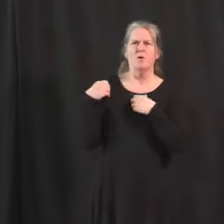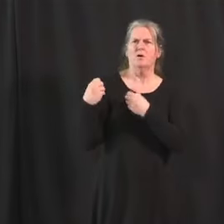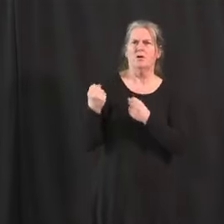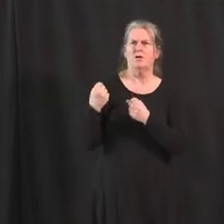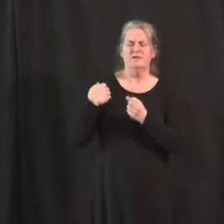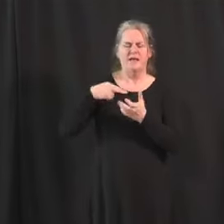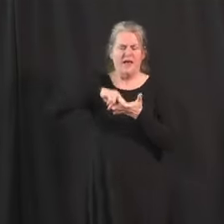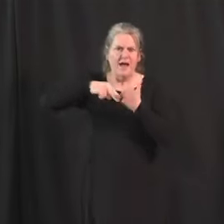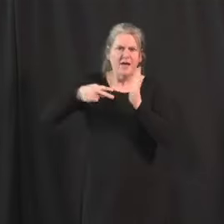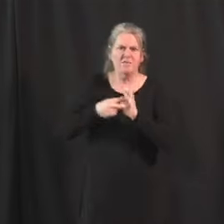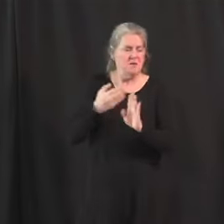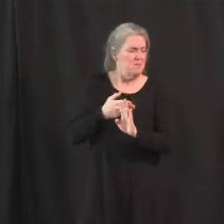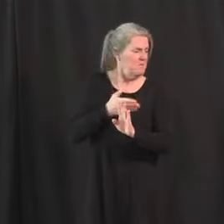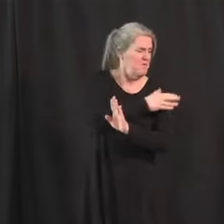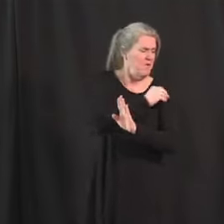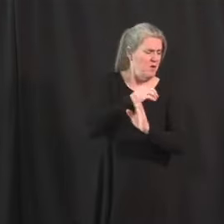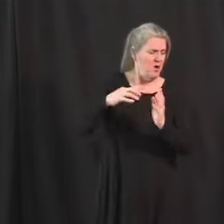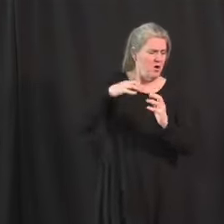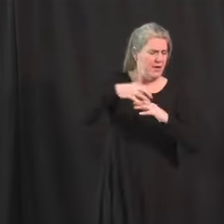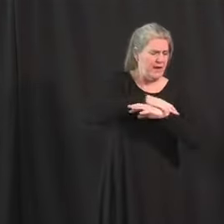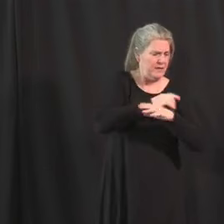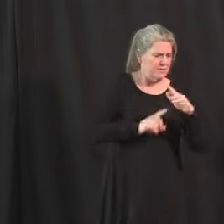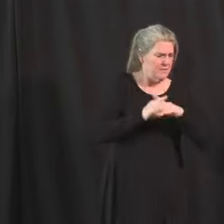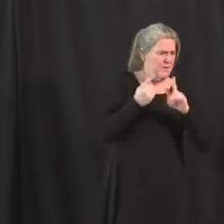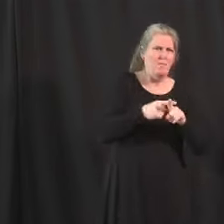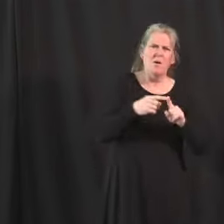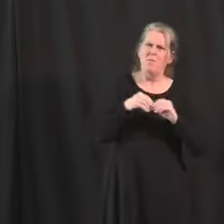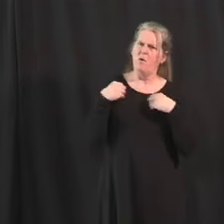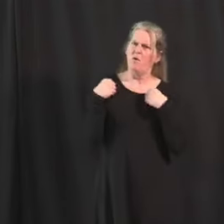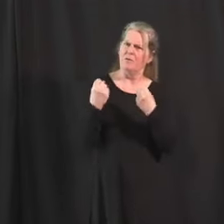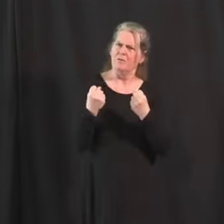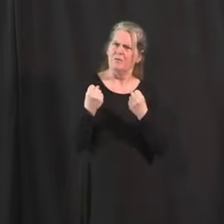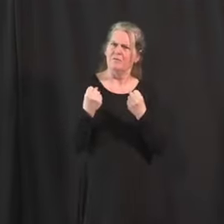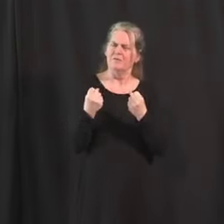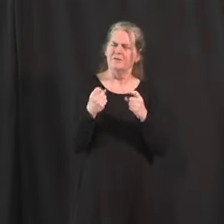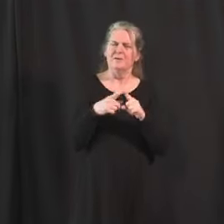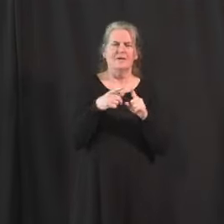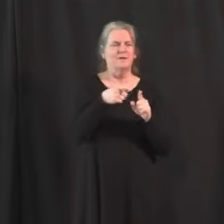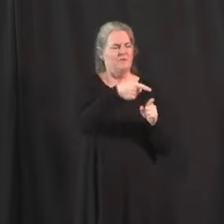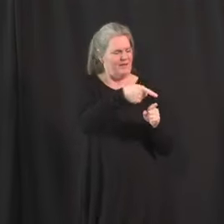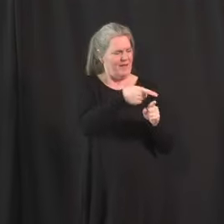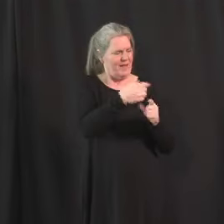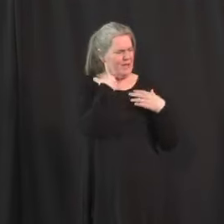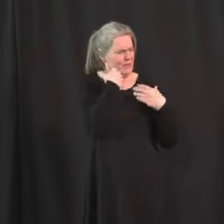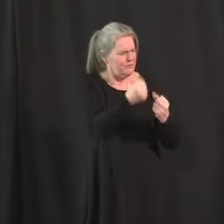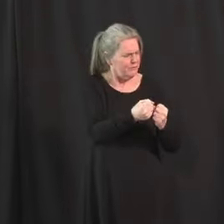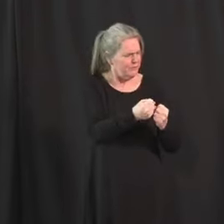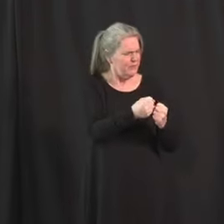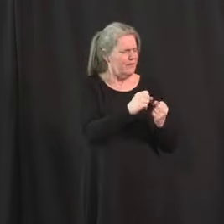HAD BEFORE. WE LIKEWISE CAN EMULATE TERRY'S COURAGE AND SENSE OF PURPOSE AS